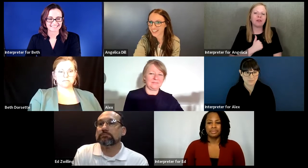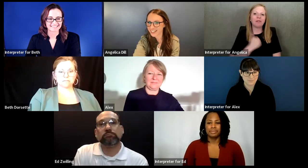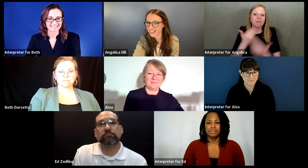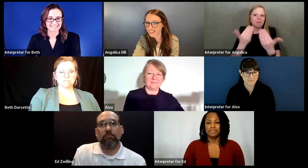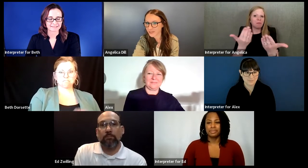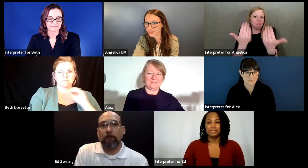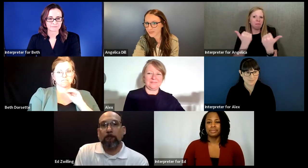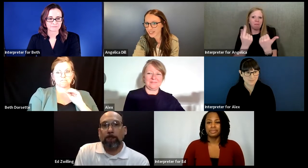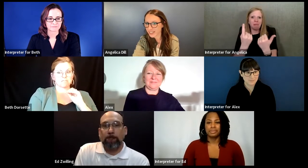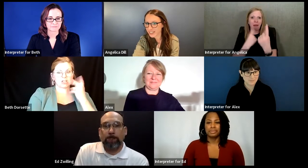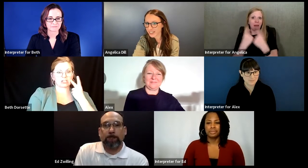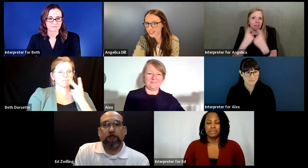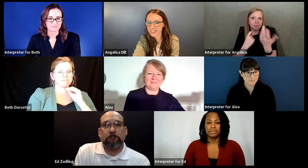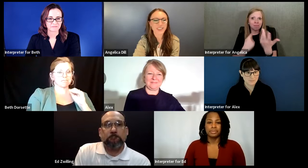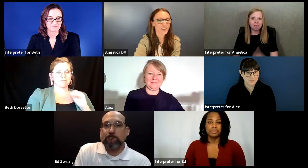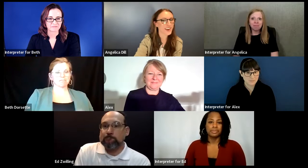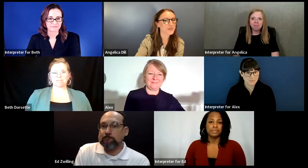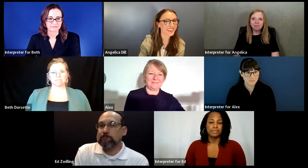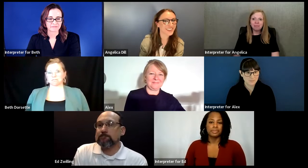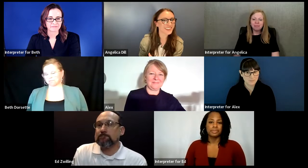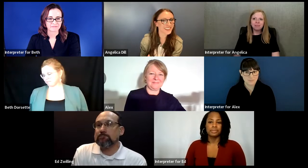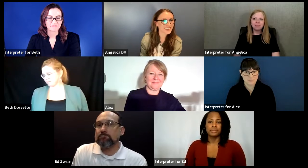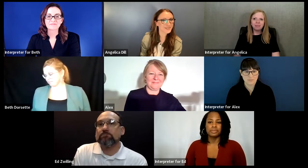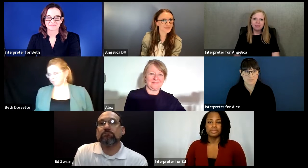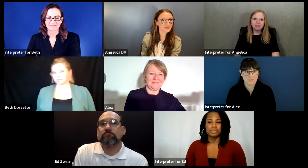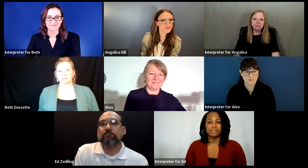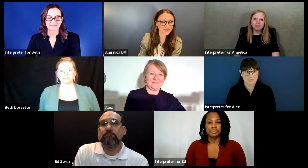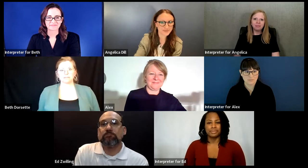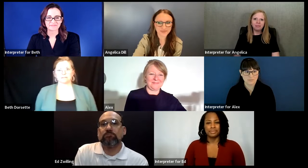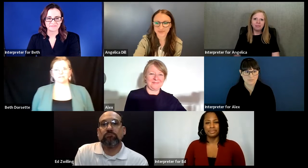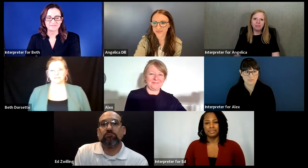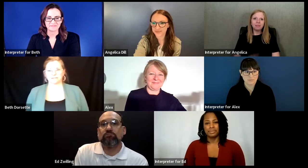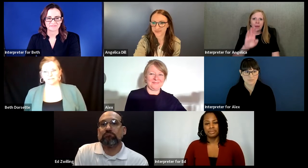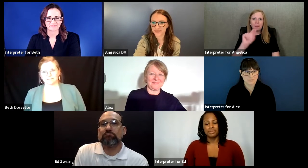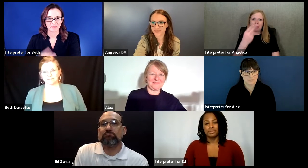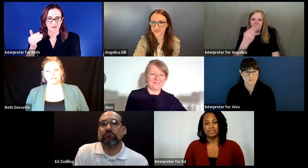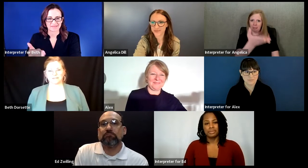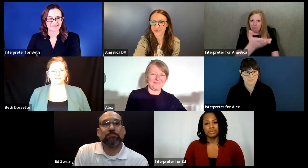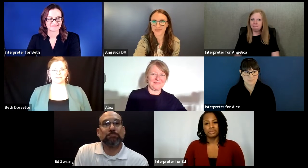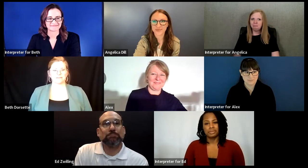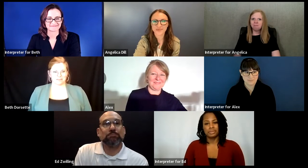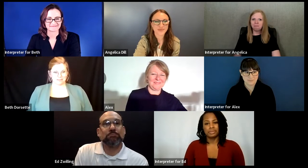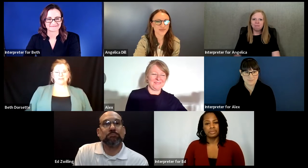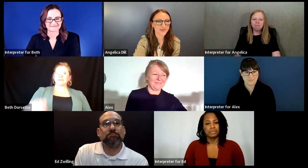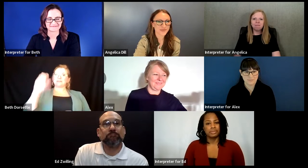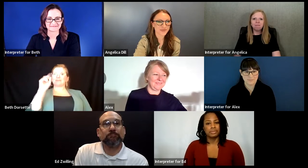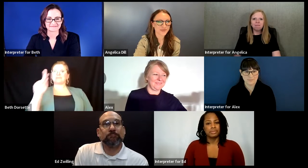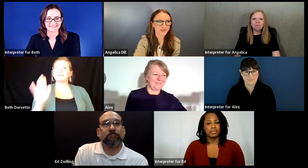And go ahead, Beth. All right.